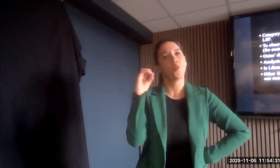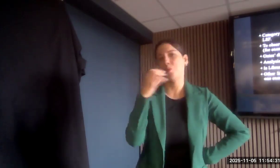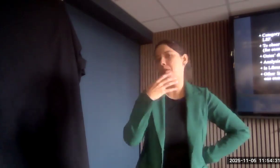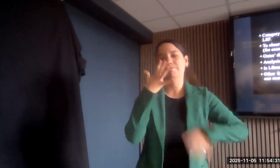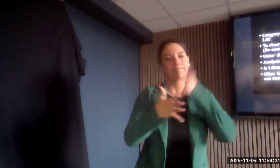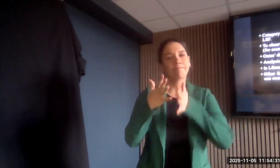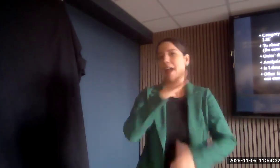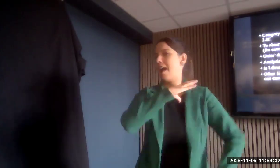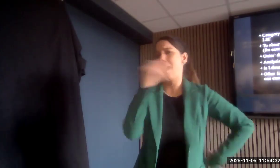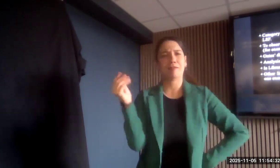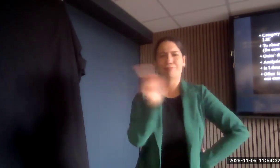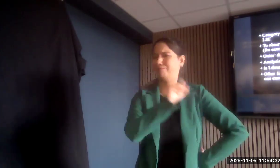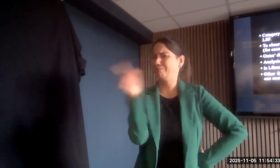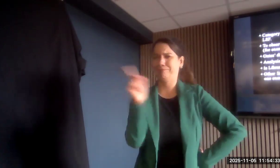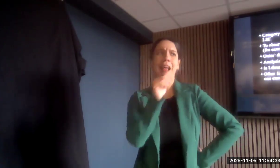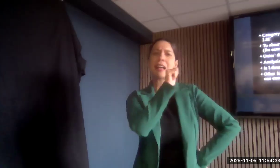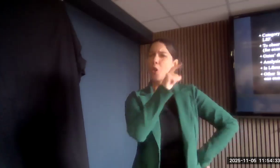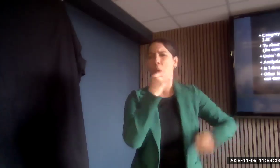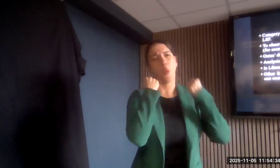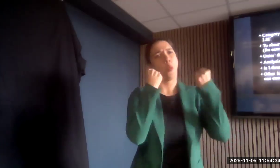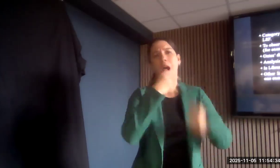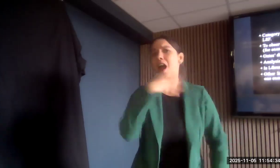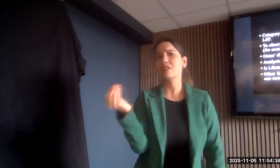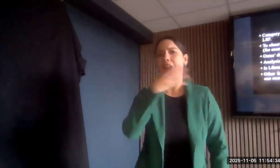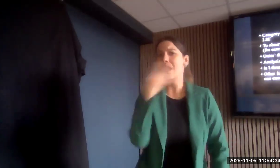This isn't a sign that we see in Libras.